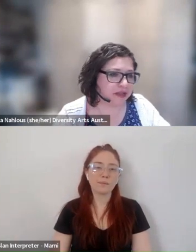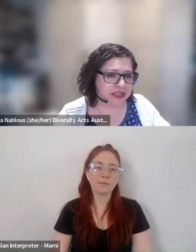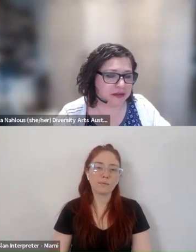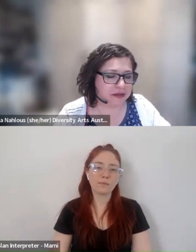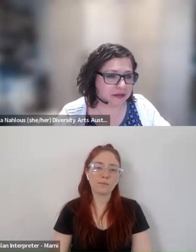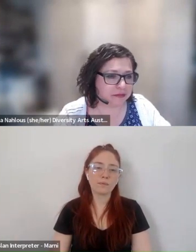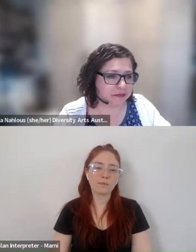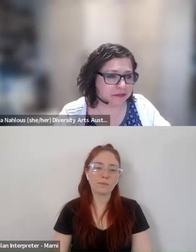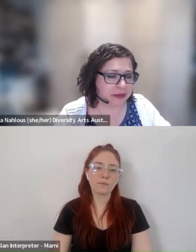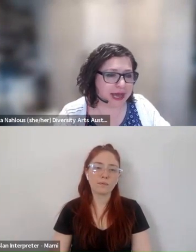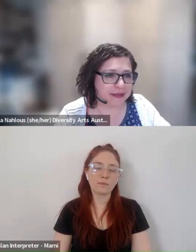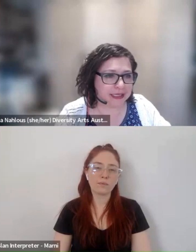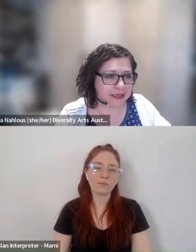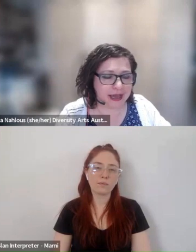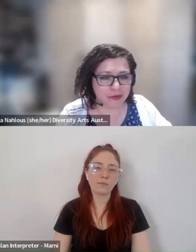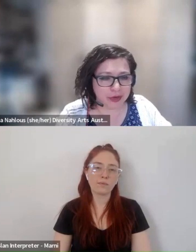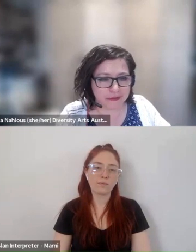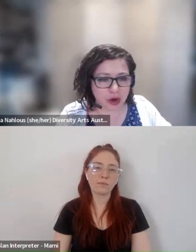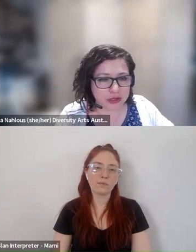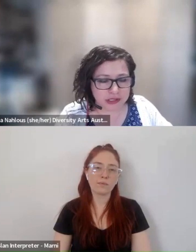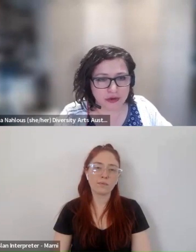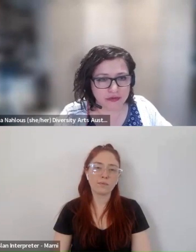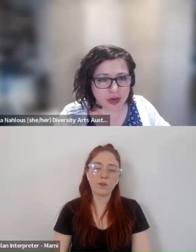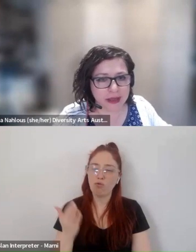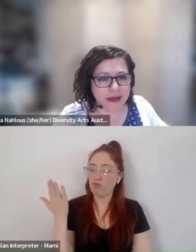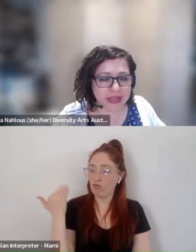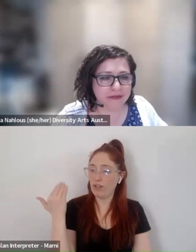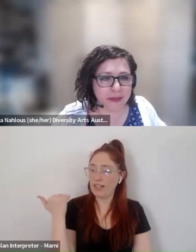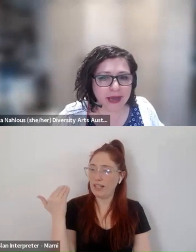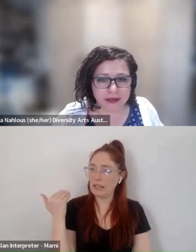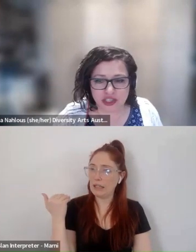I think, partly covering the costs of or have a partnership